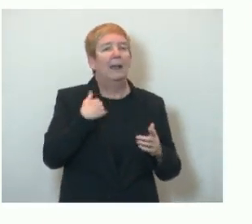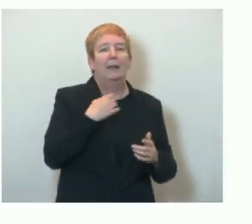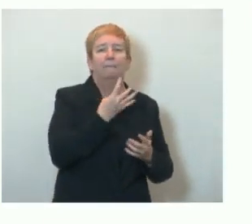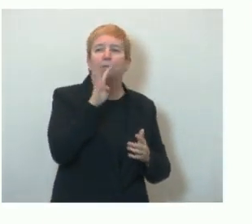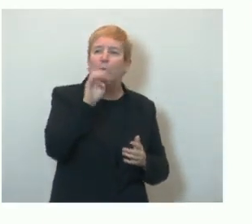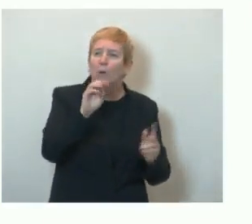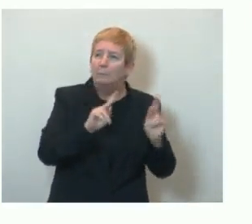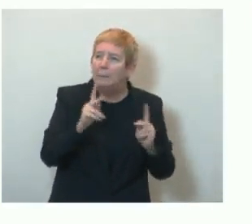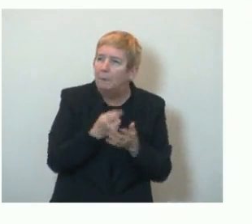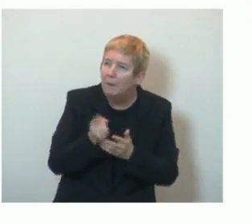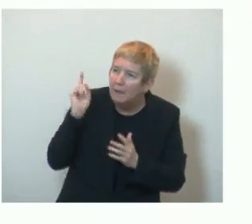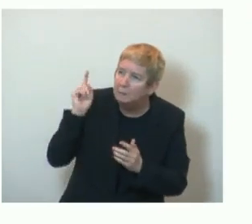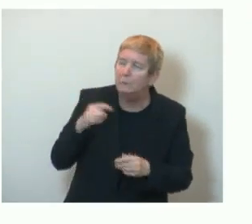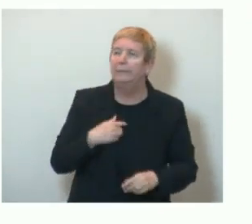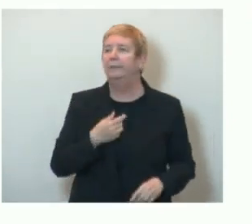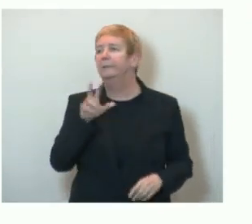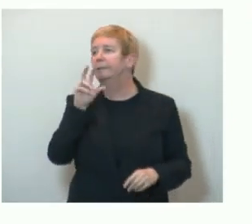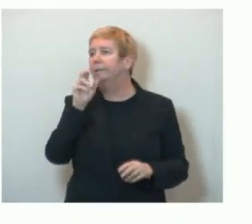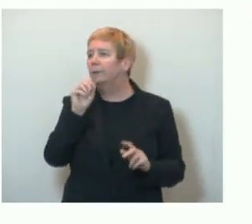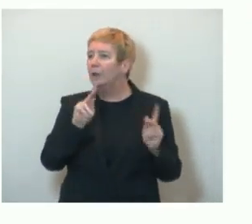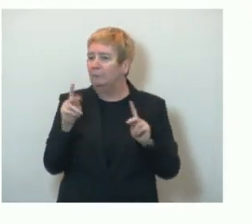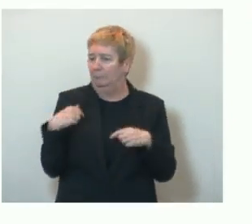THAT’S NOW UP AND RUNNING TO TRANSFER PEOPLE.